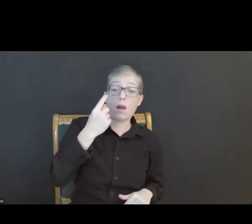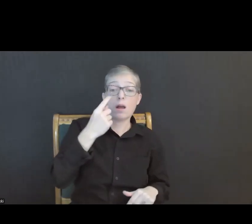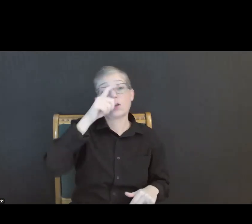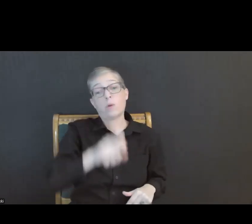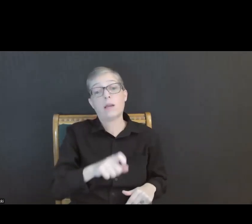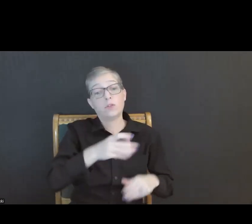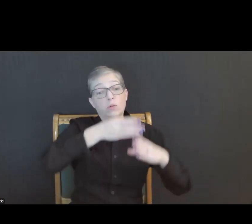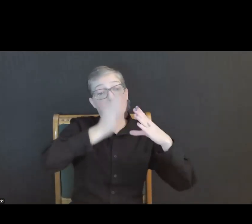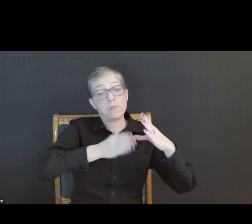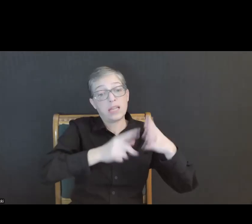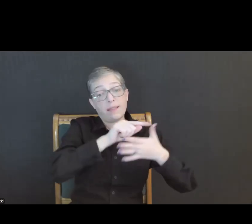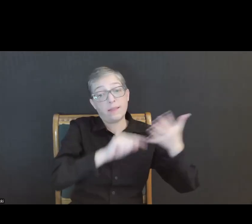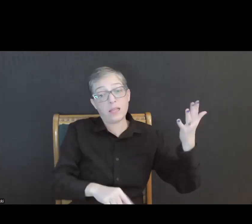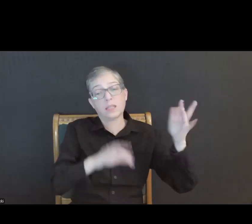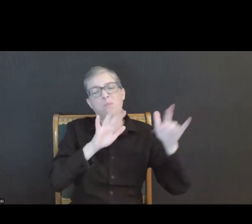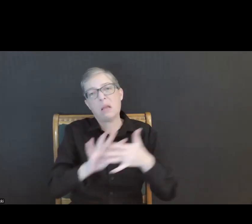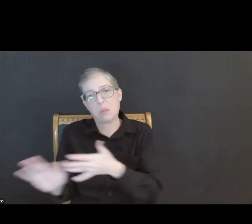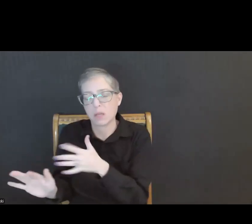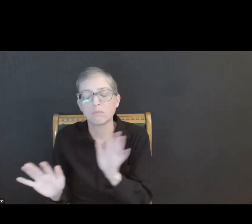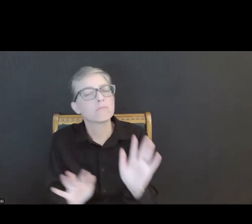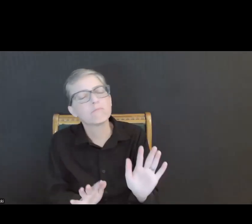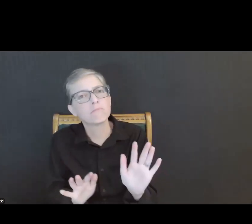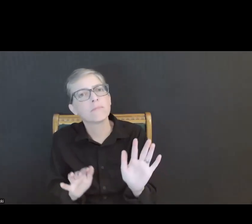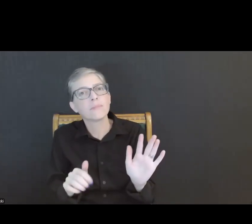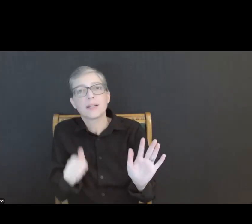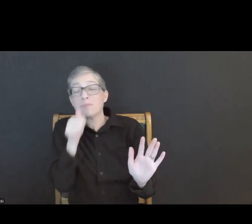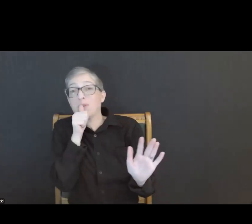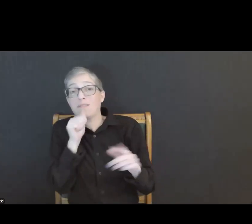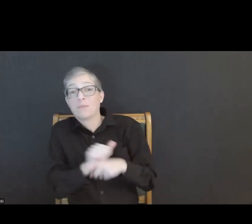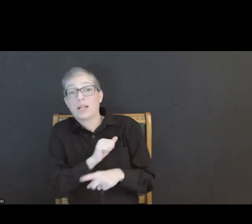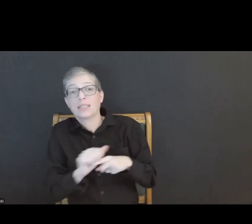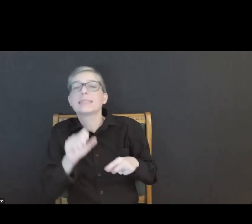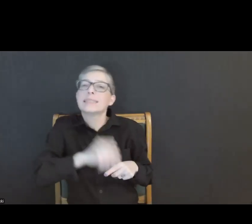being able to be in private practice is I have to follow some of it but I don't have to sit